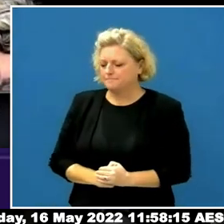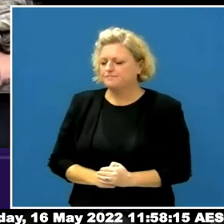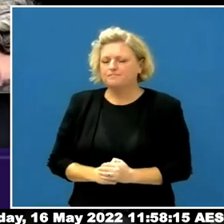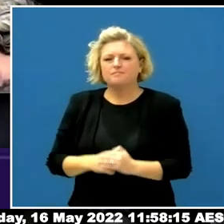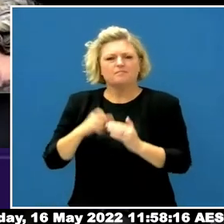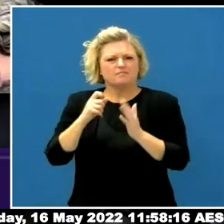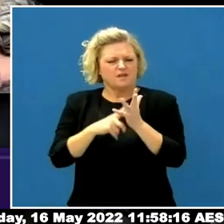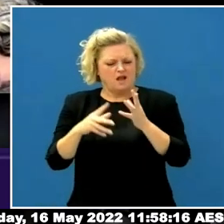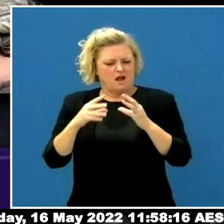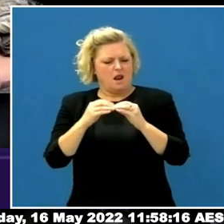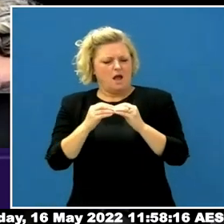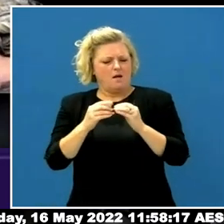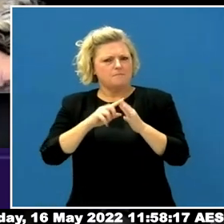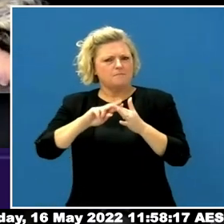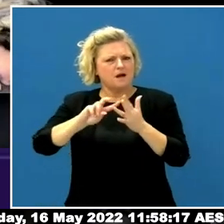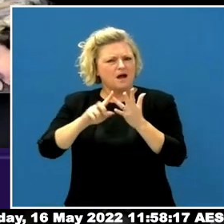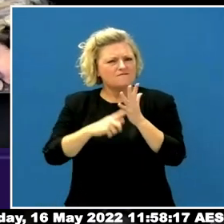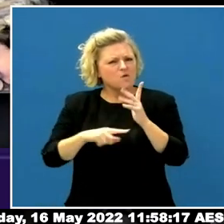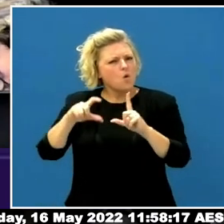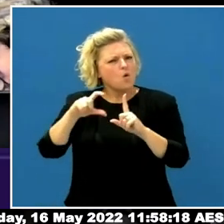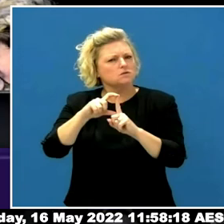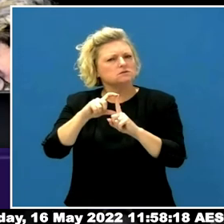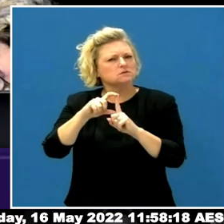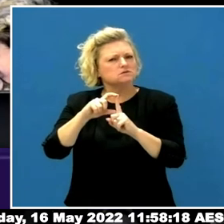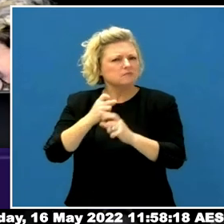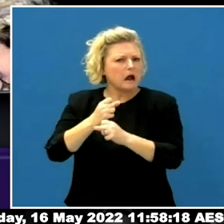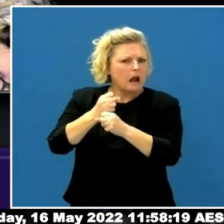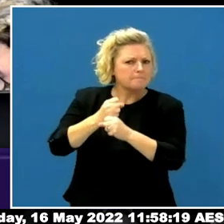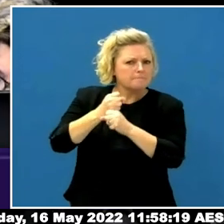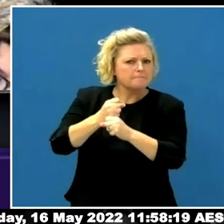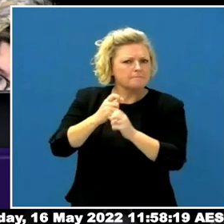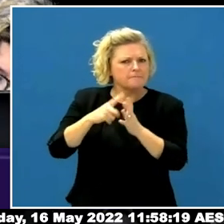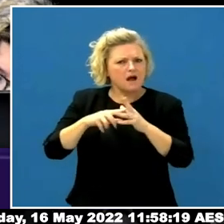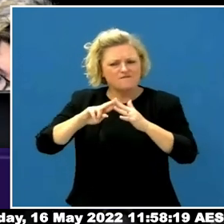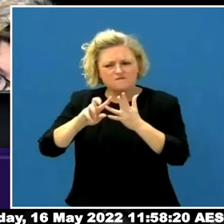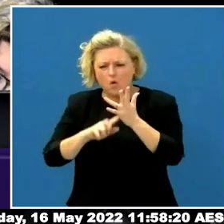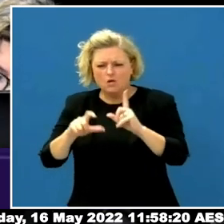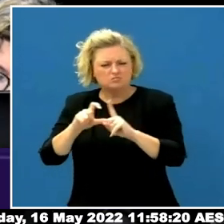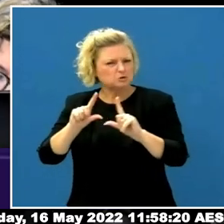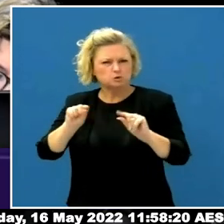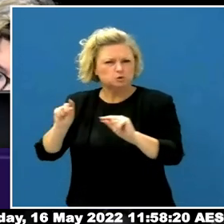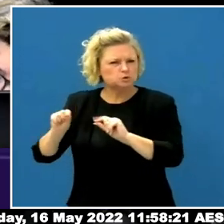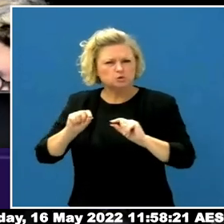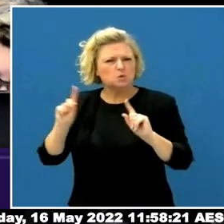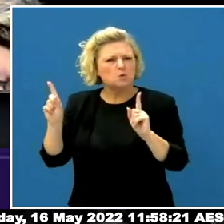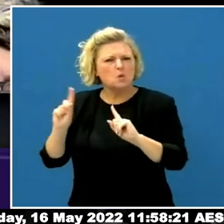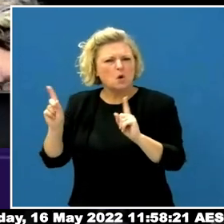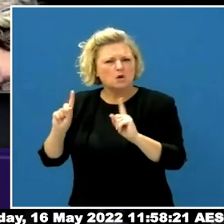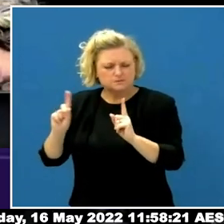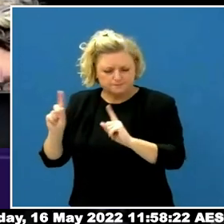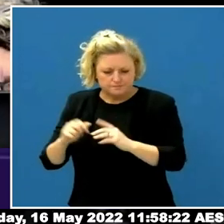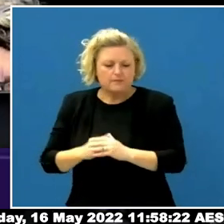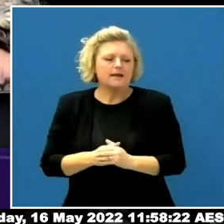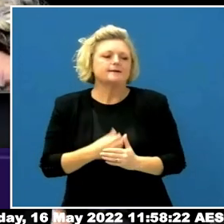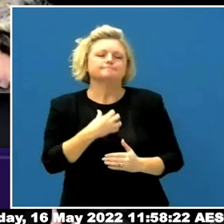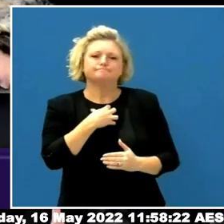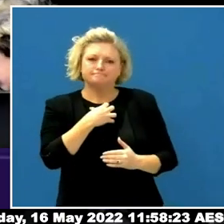Yes, he did. MR FOGARTY: What in short was Club Afford? They would go out on a Saturday to different activities.